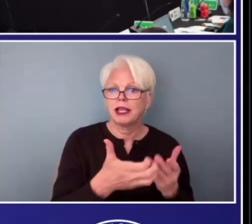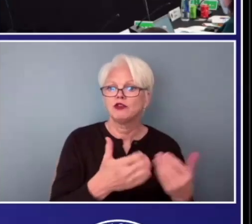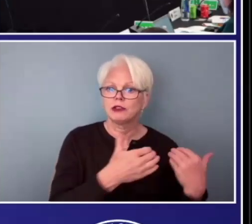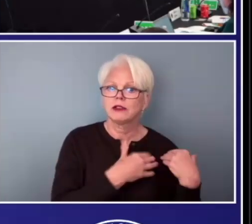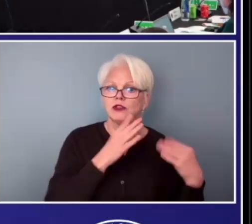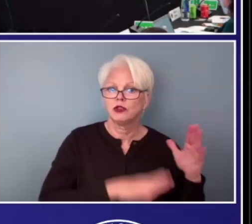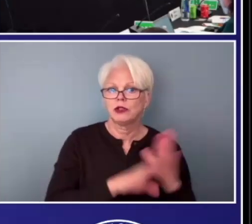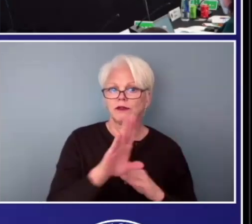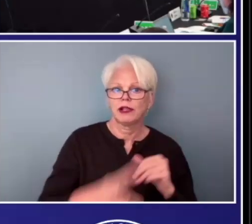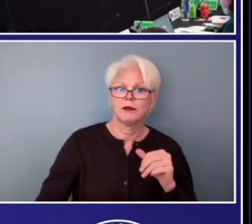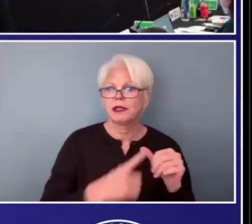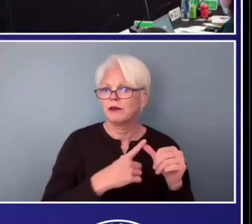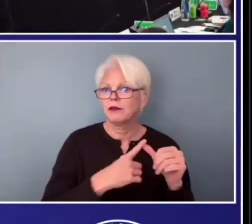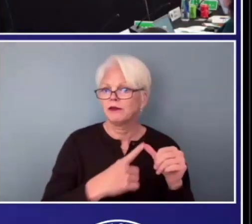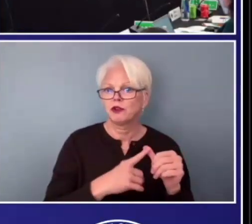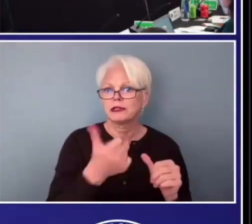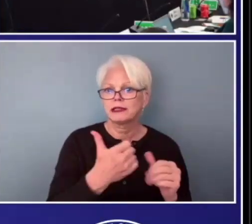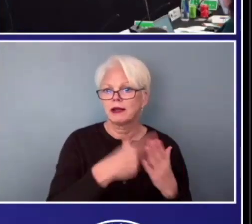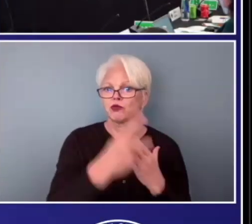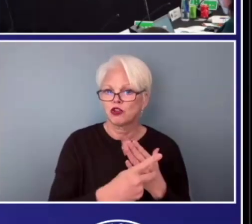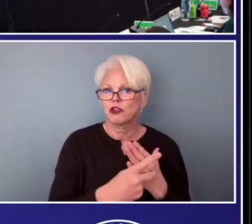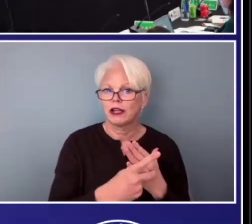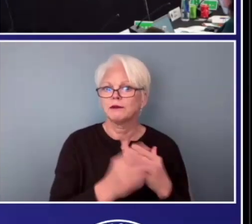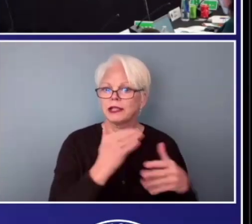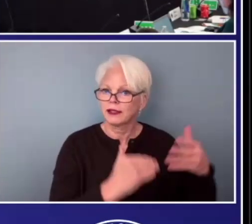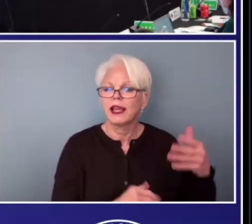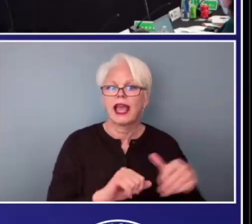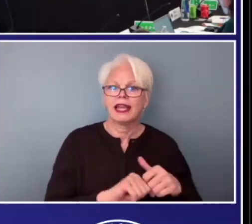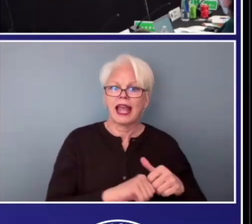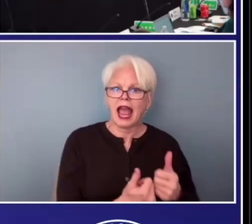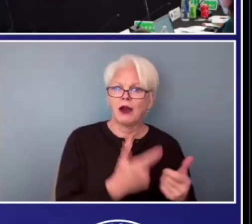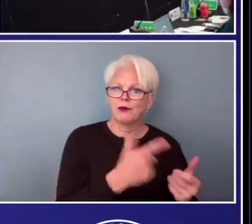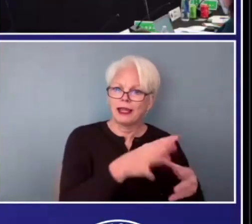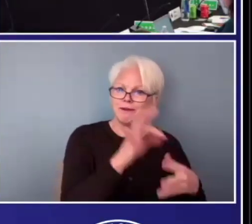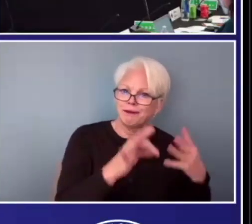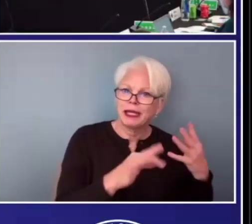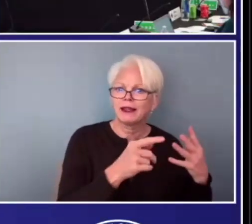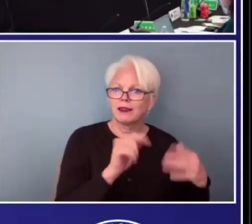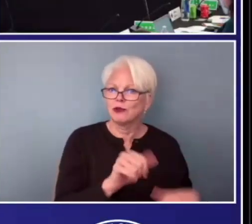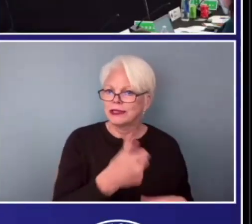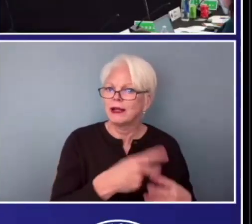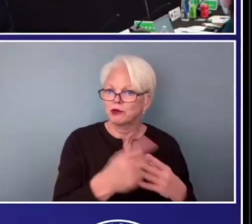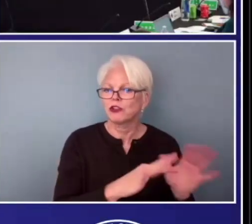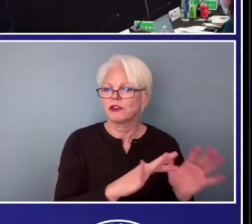original ten programs and how those were thought up. So, again, I had walked through each of those elements